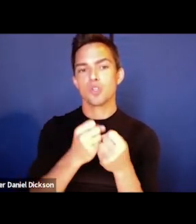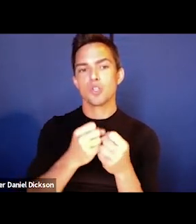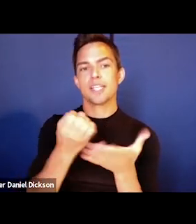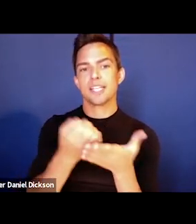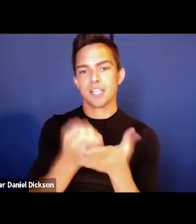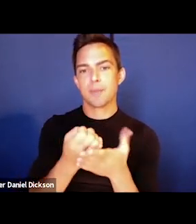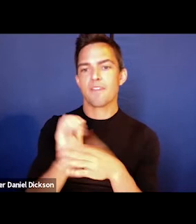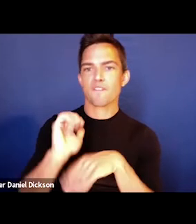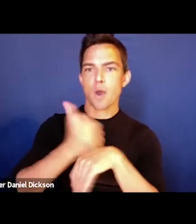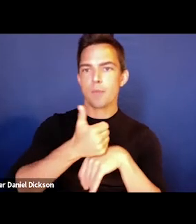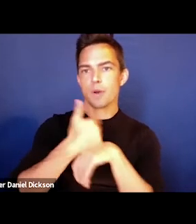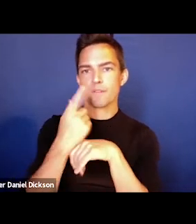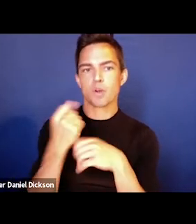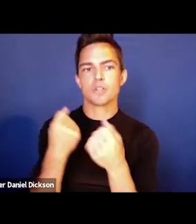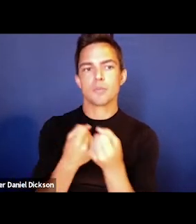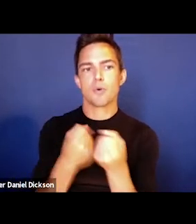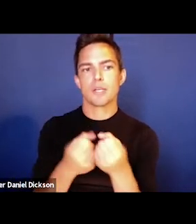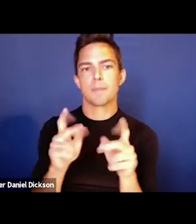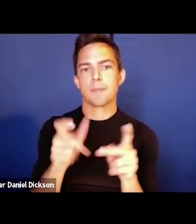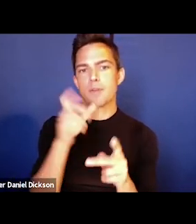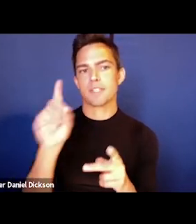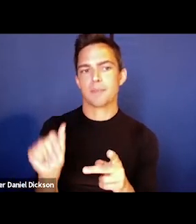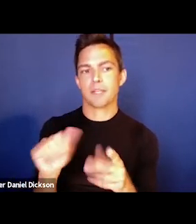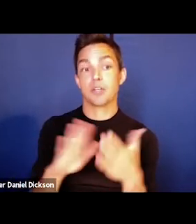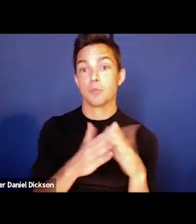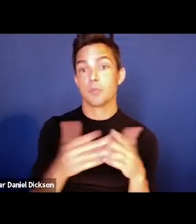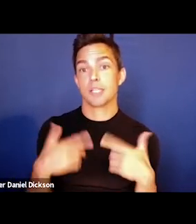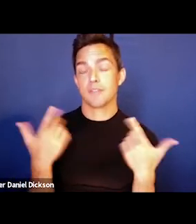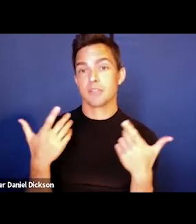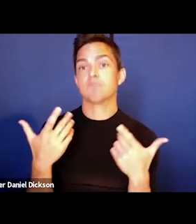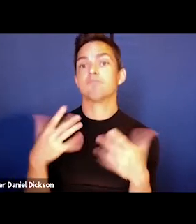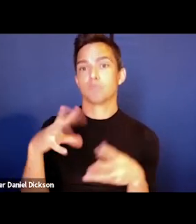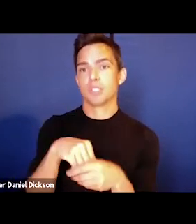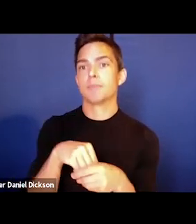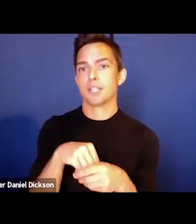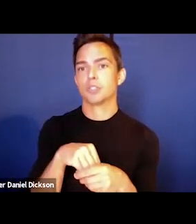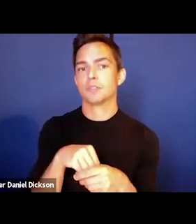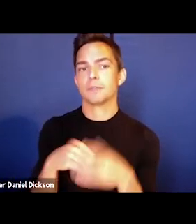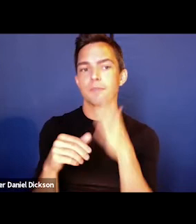supporting individuals with disabilities community living and participation and when COVID hit they